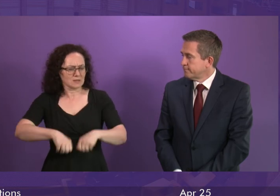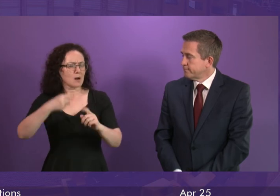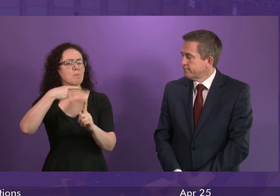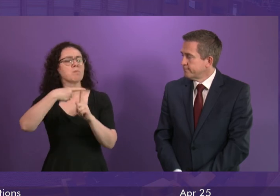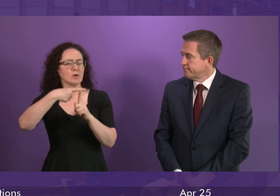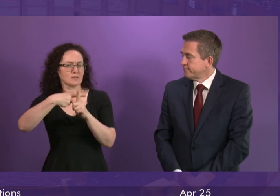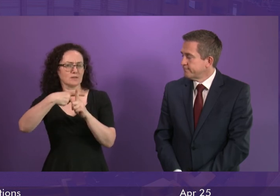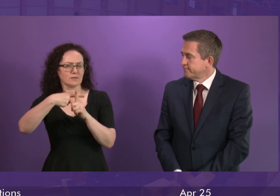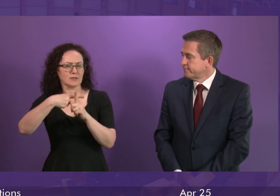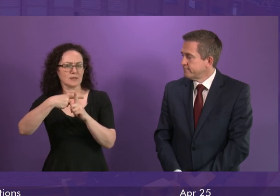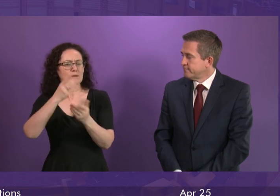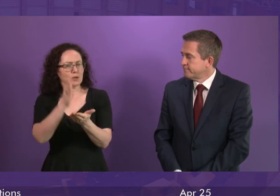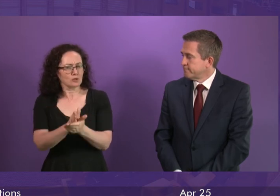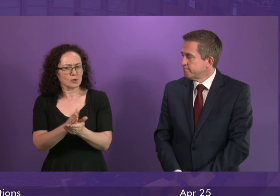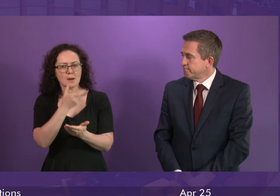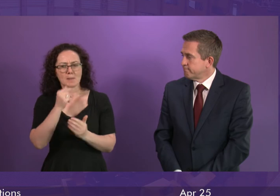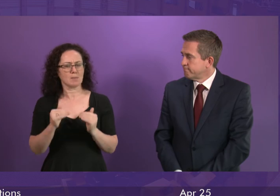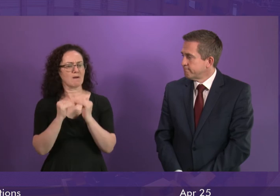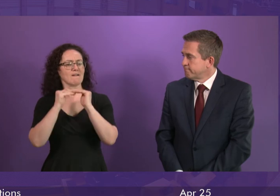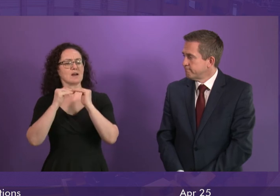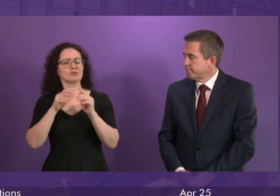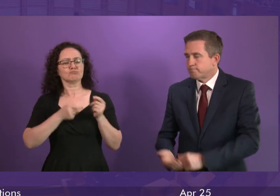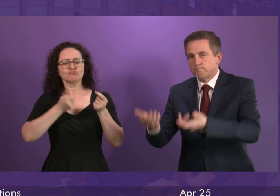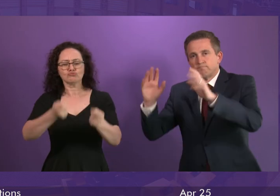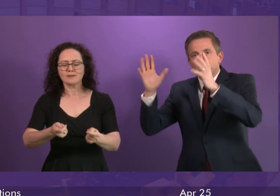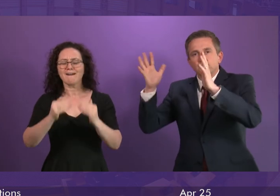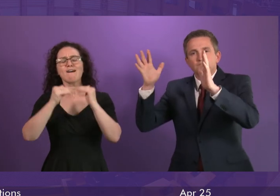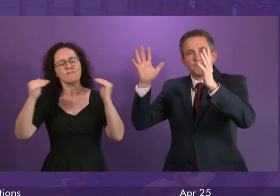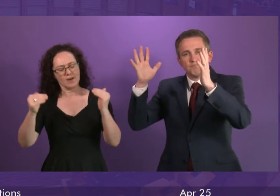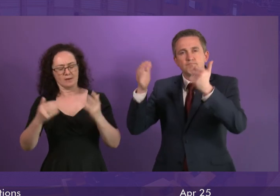to putting fairness and dignity at the heart of social security in Scotland.